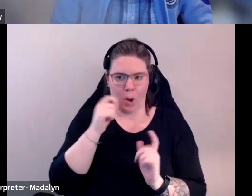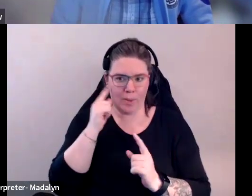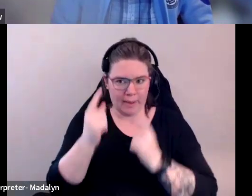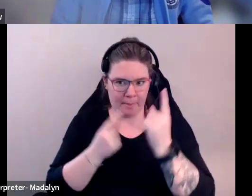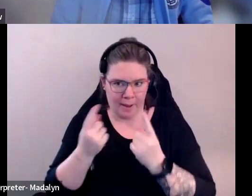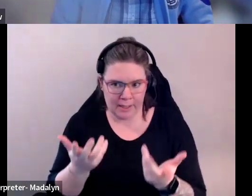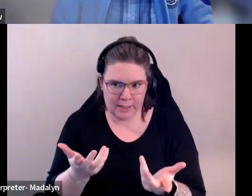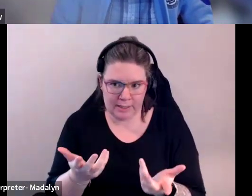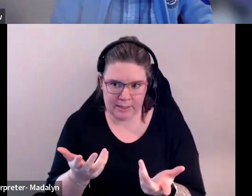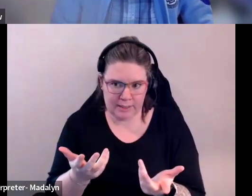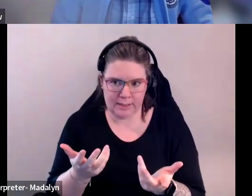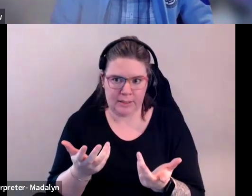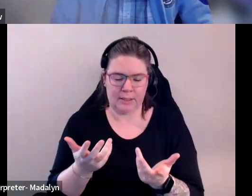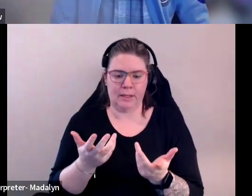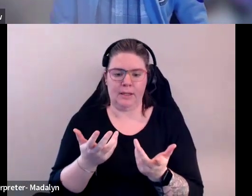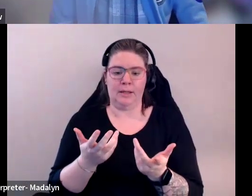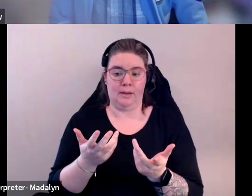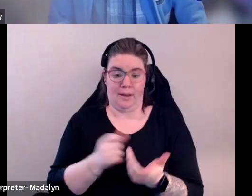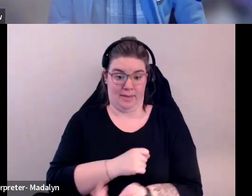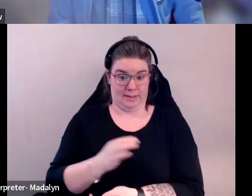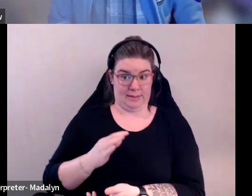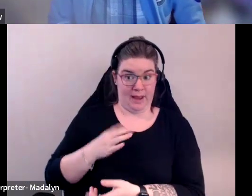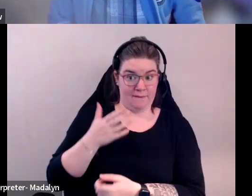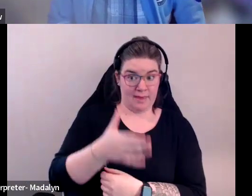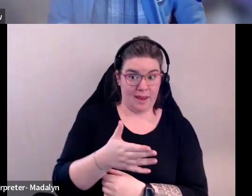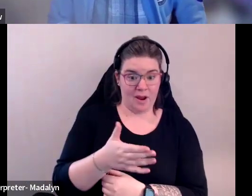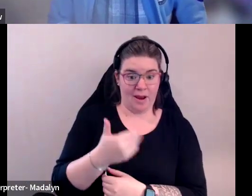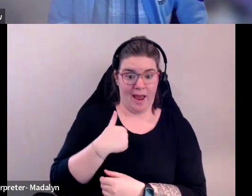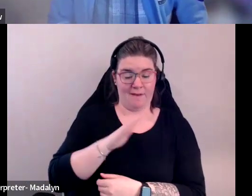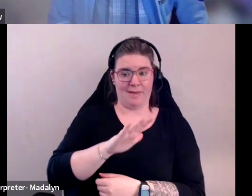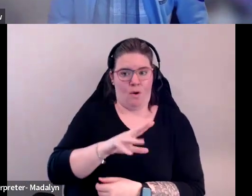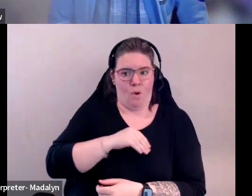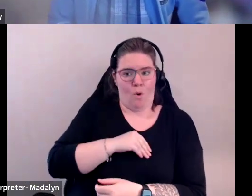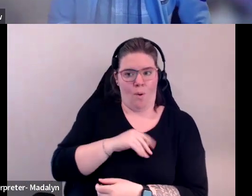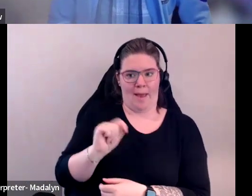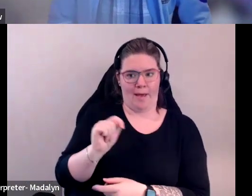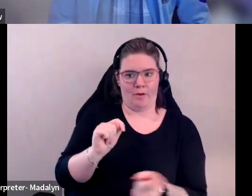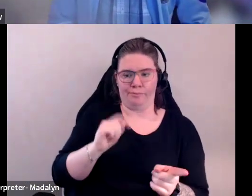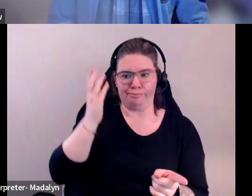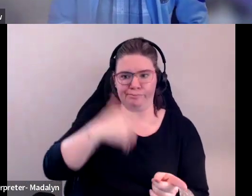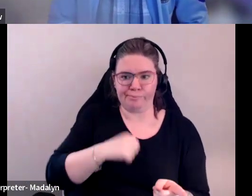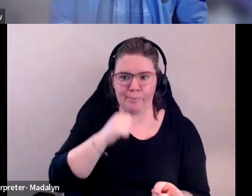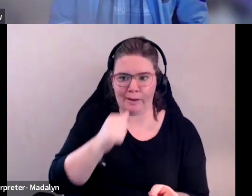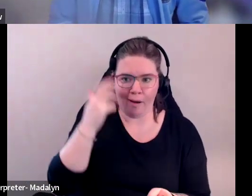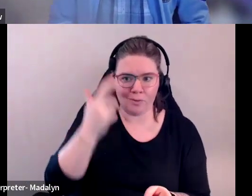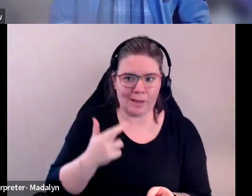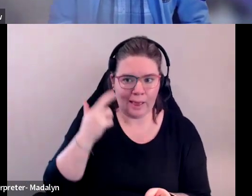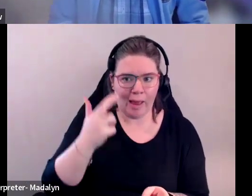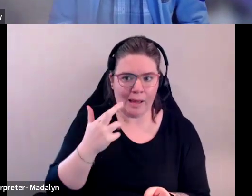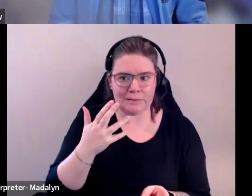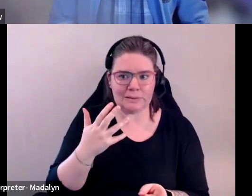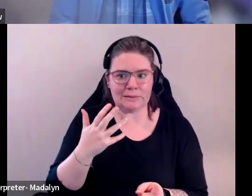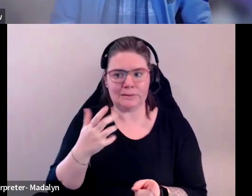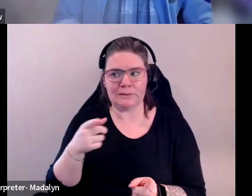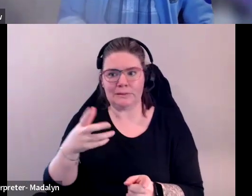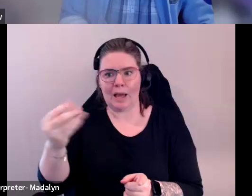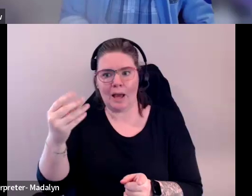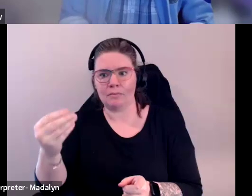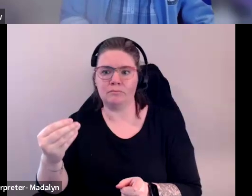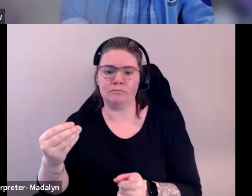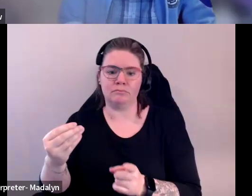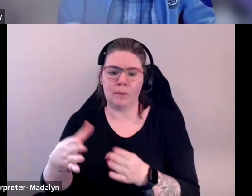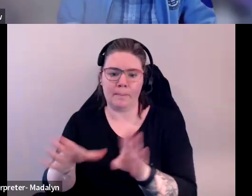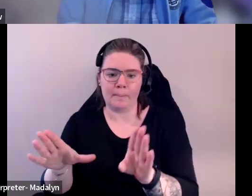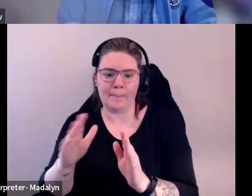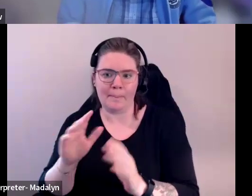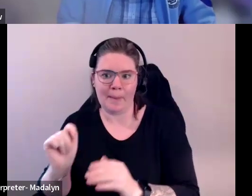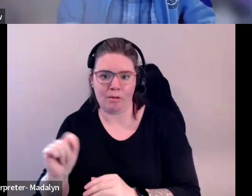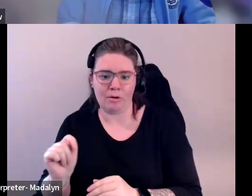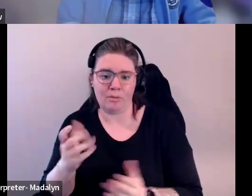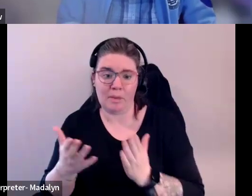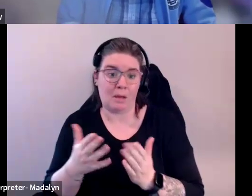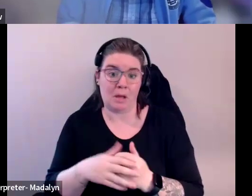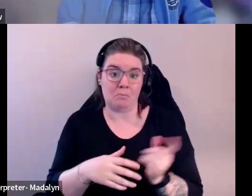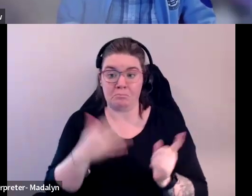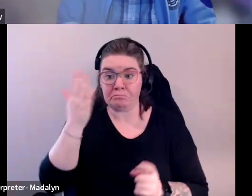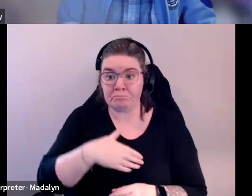Don Posh: You know the and the staff. There they have their own bathroom. So they're not with the the community bathroom. So maybe it just was something that was not noticed.